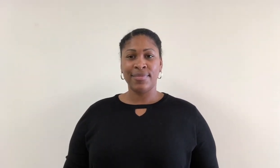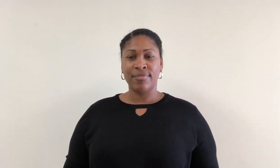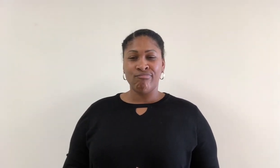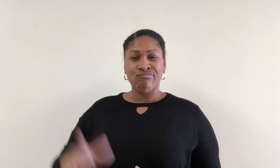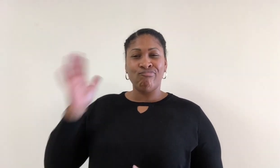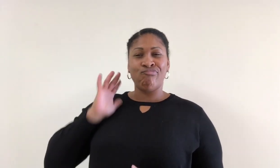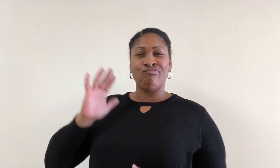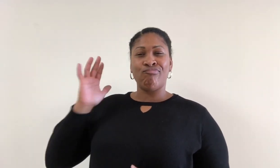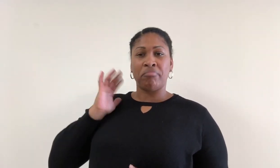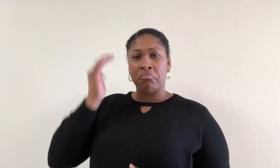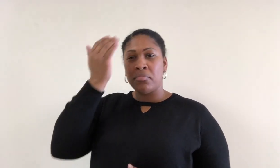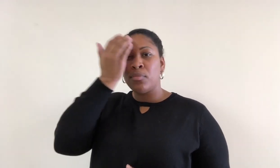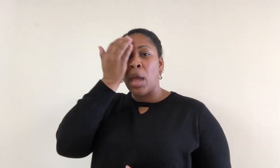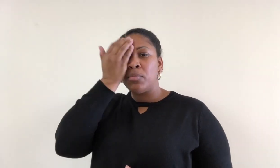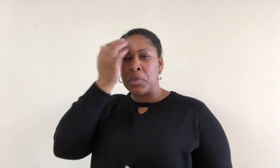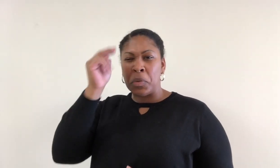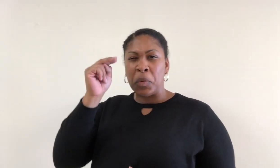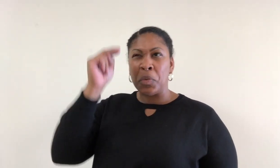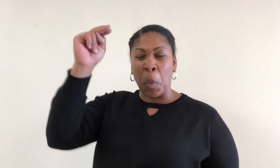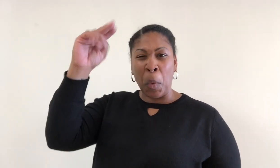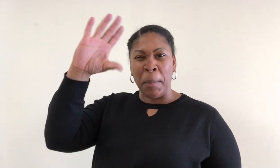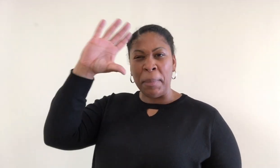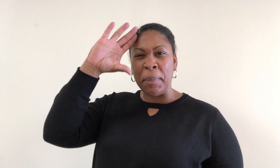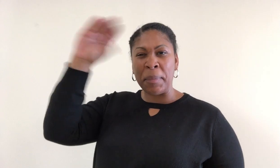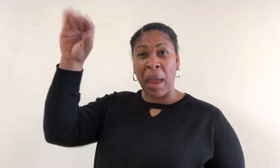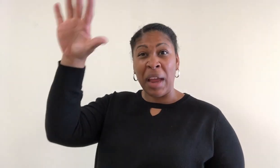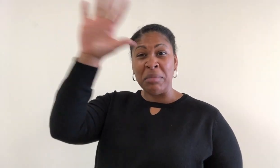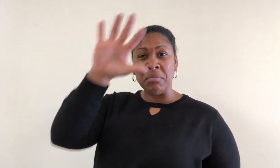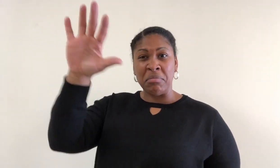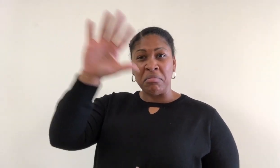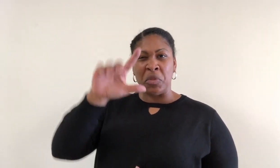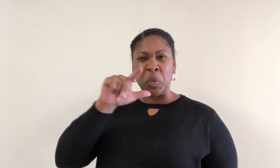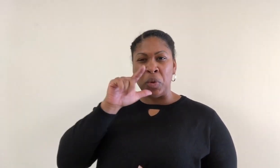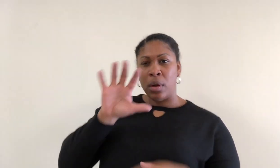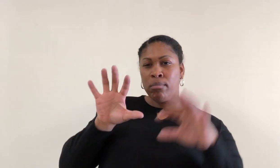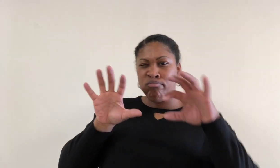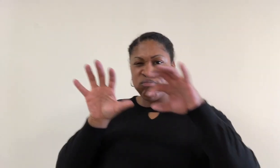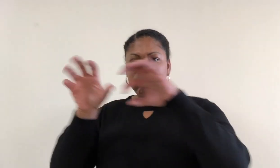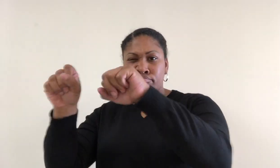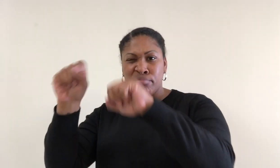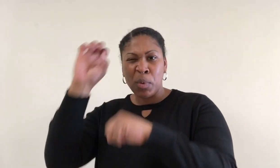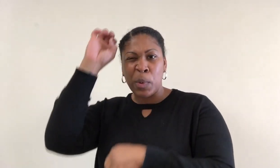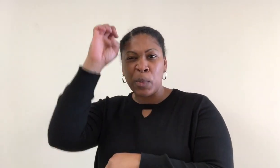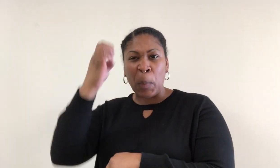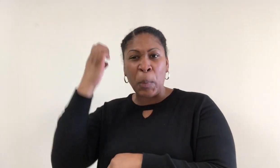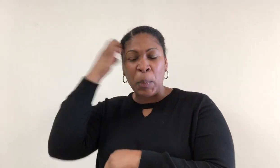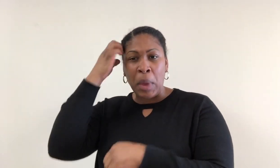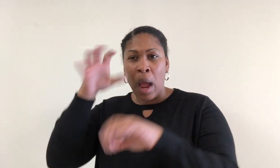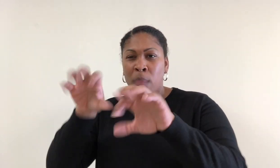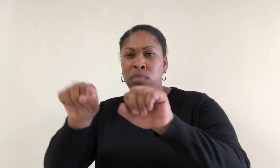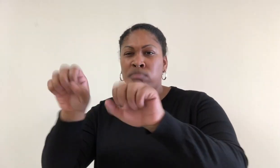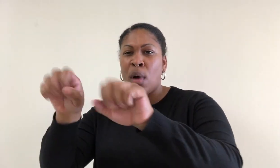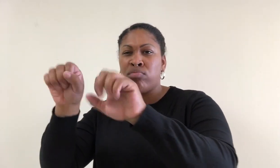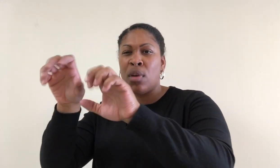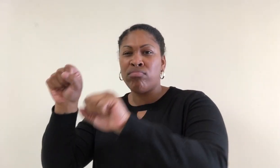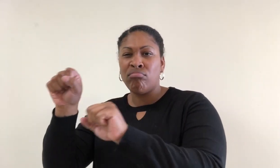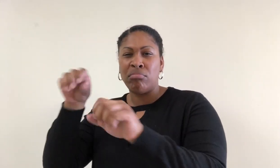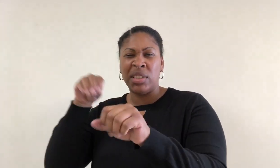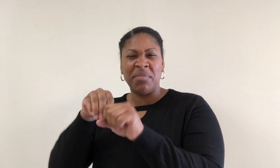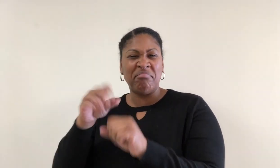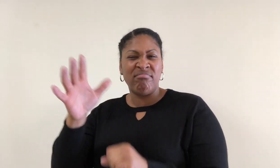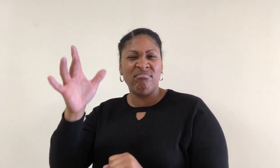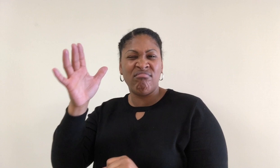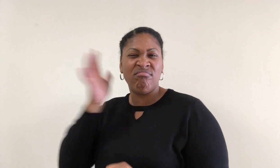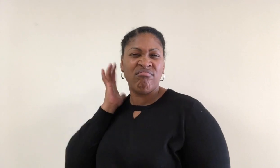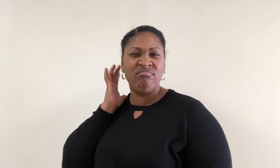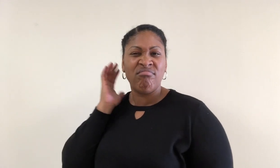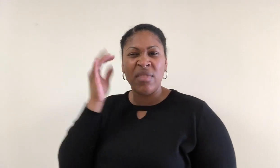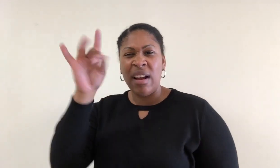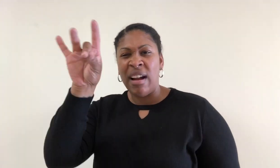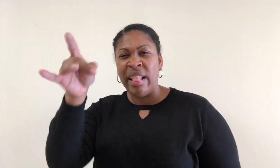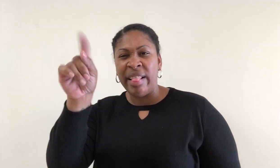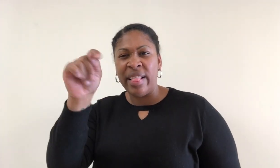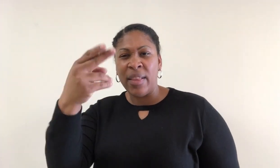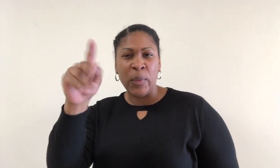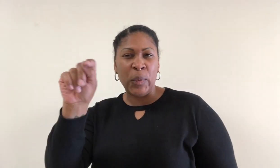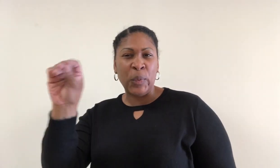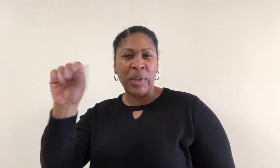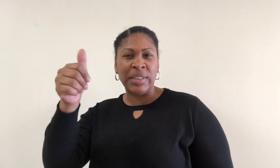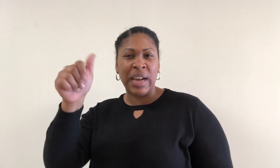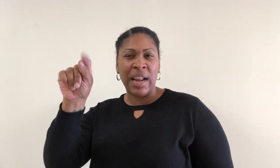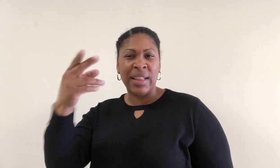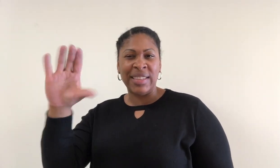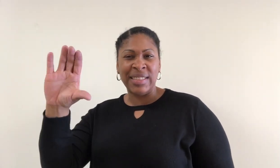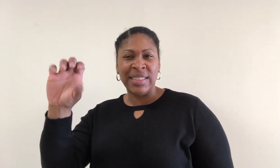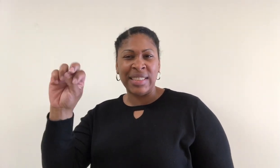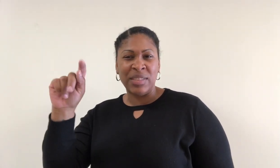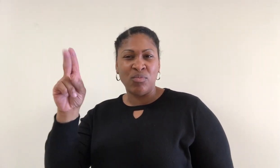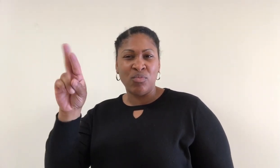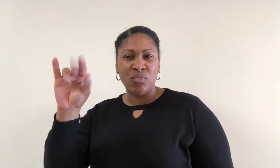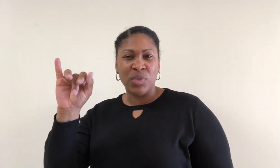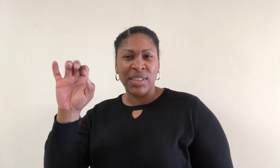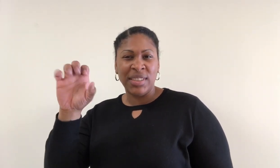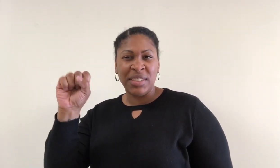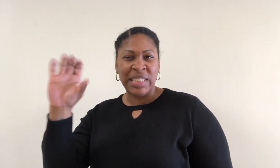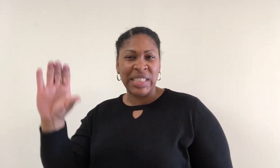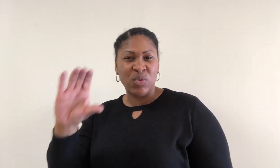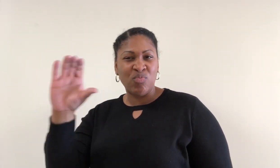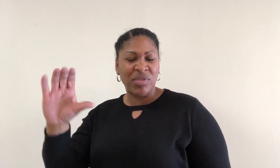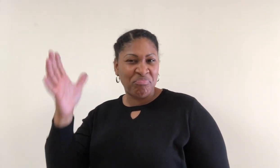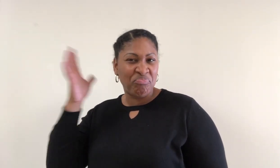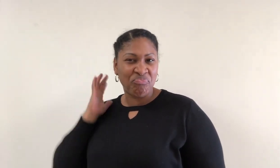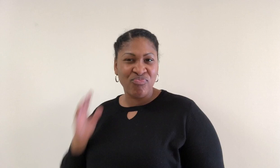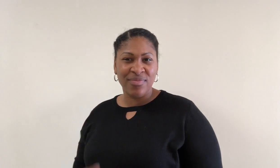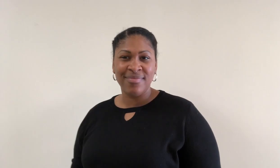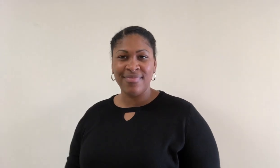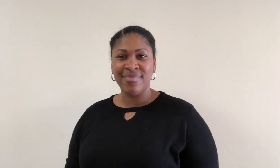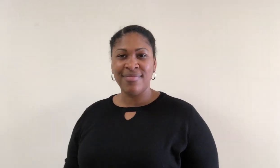One of the pirate Northmen who plundered the coasts of Europe in the 8th to 10th centuries.